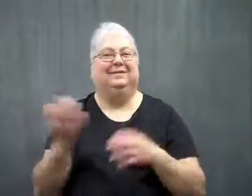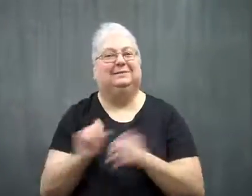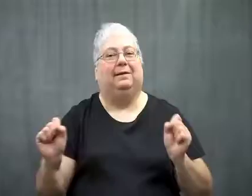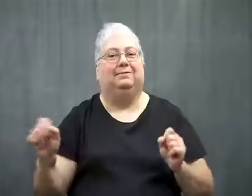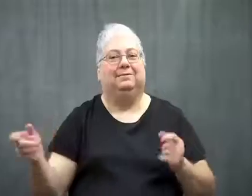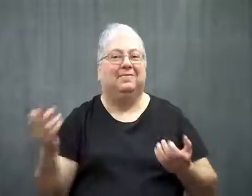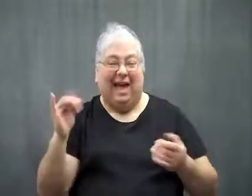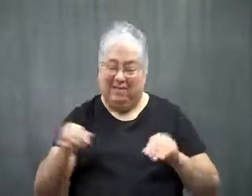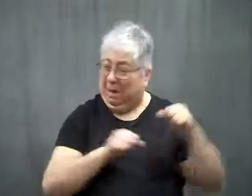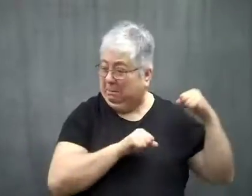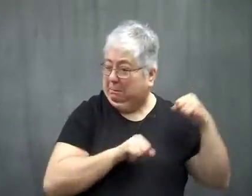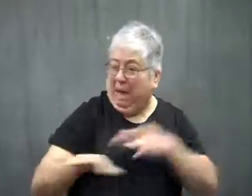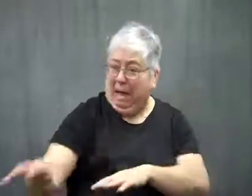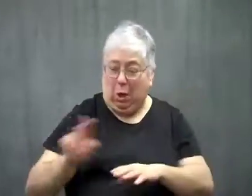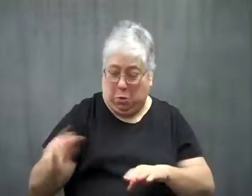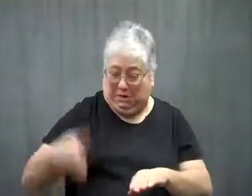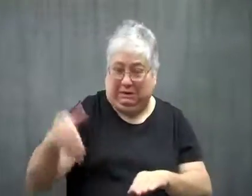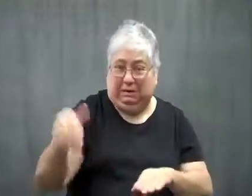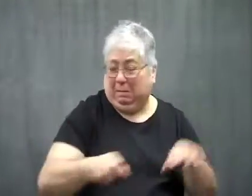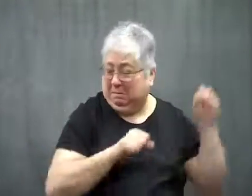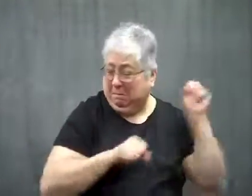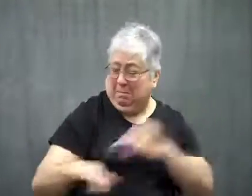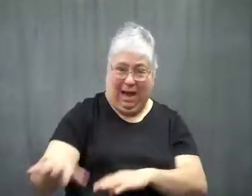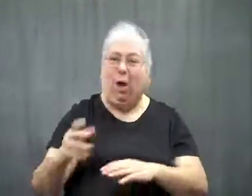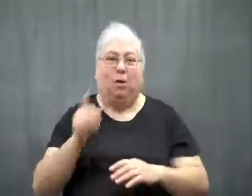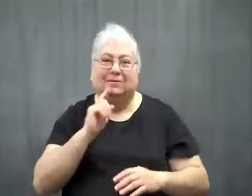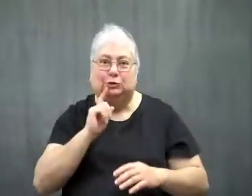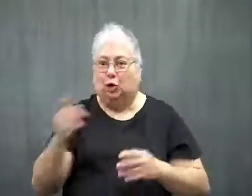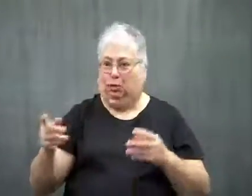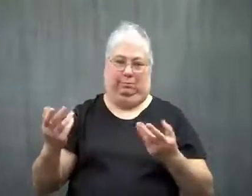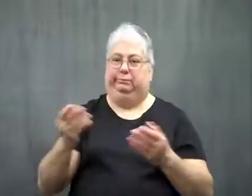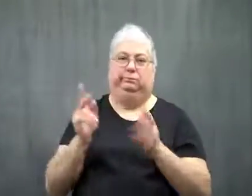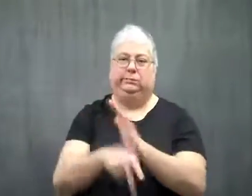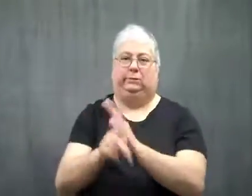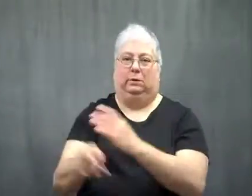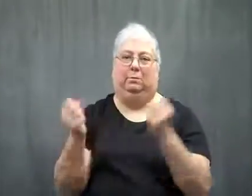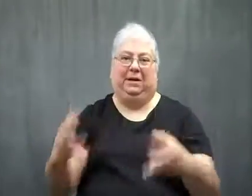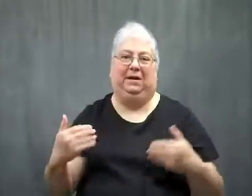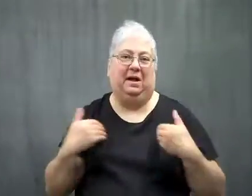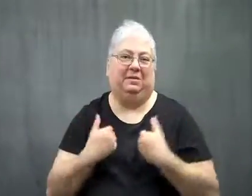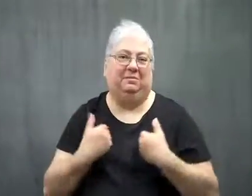Many animals would be killed by rushing water if the gates were opened too quickly.